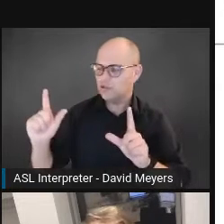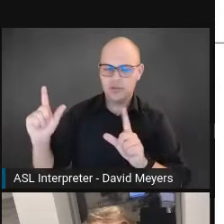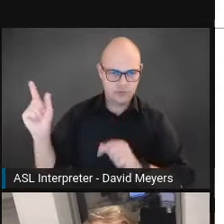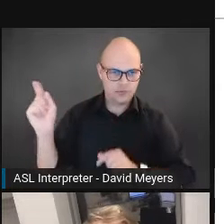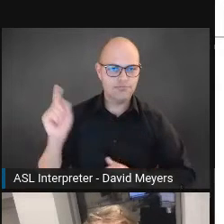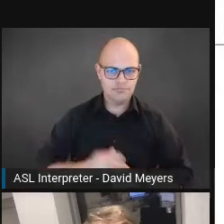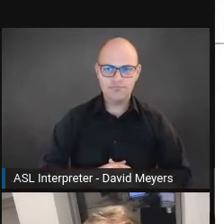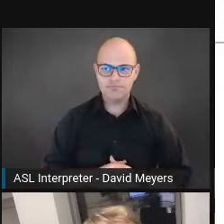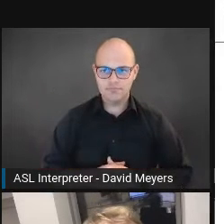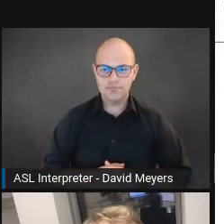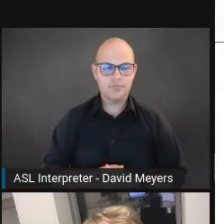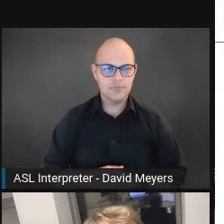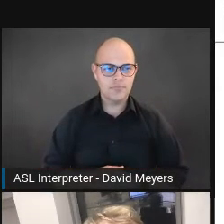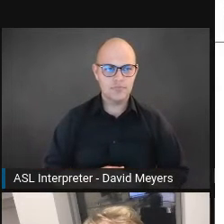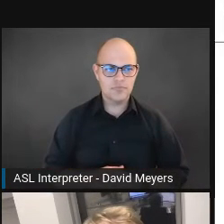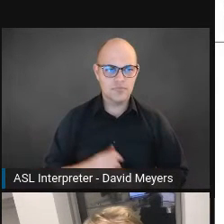I'm using the sandbox environment here.